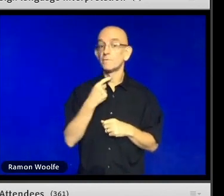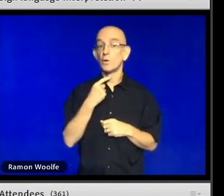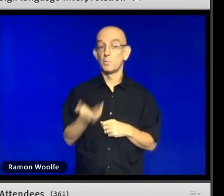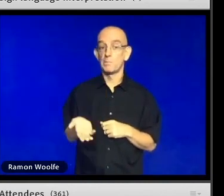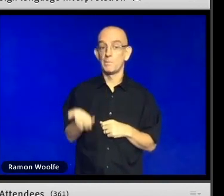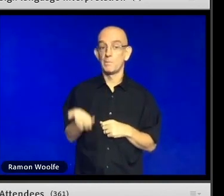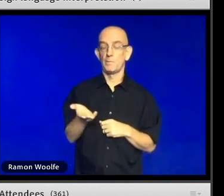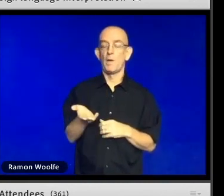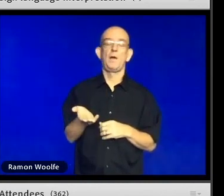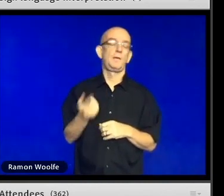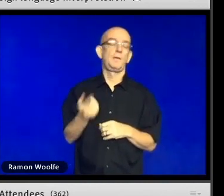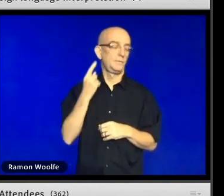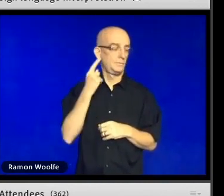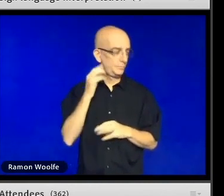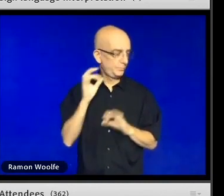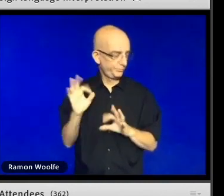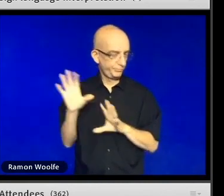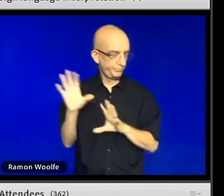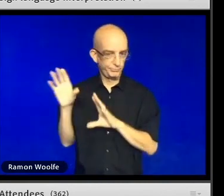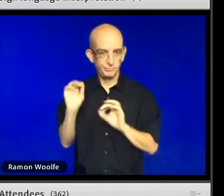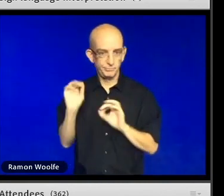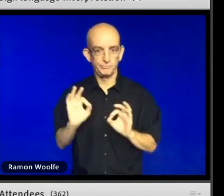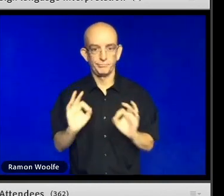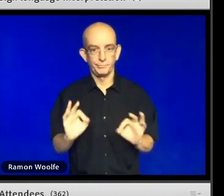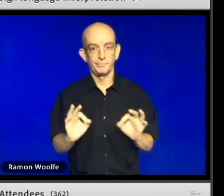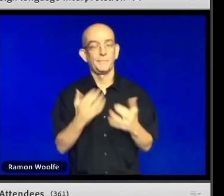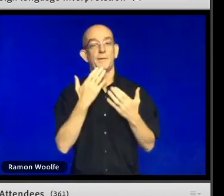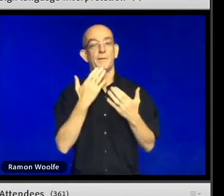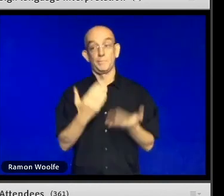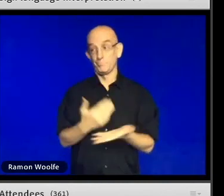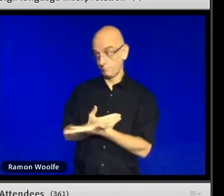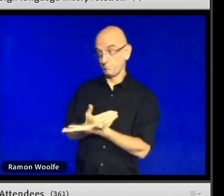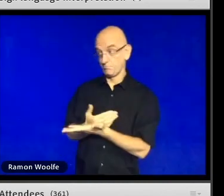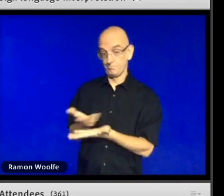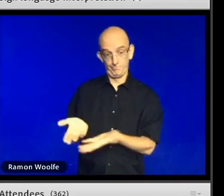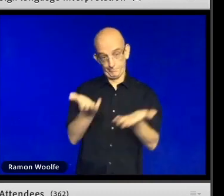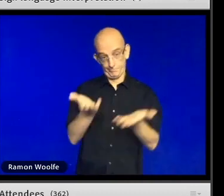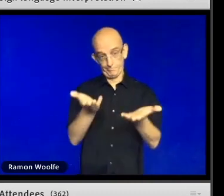and quality solutions, I would say. So what I got is participation, participation of persons with disabilities themselves, understanding, collaboration, accessibility and then what